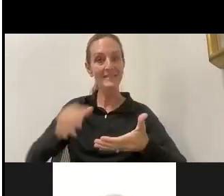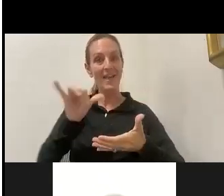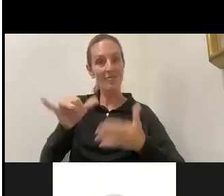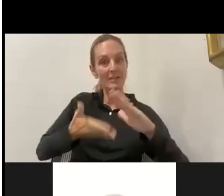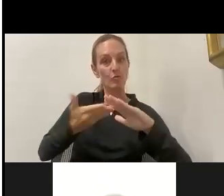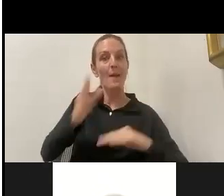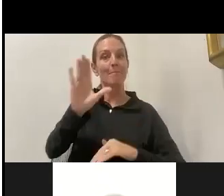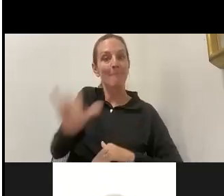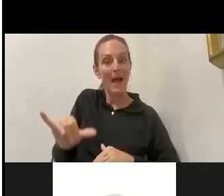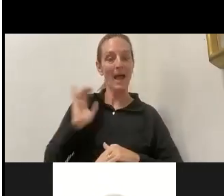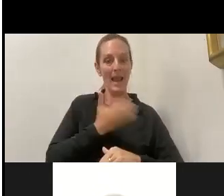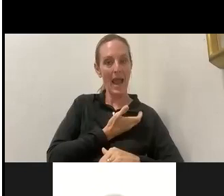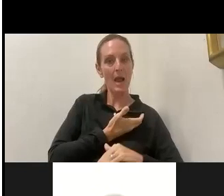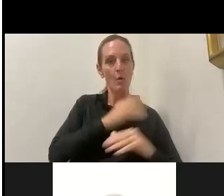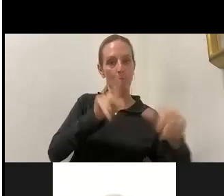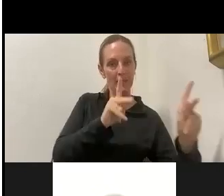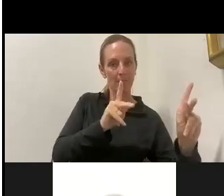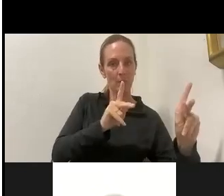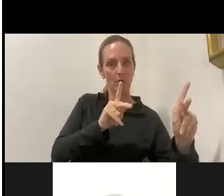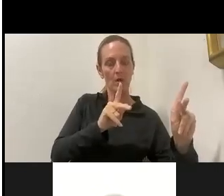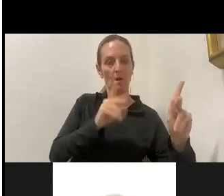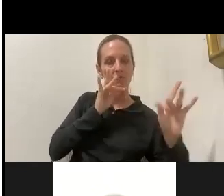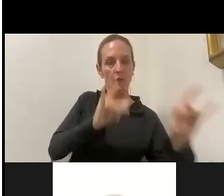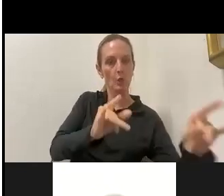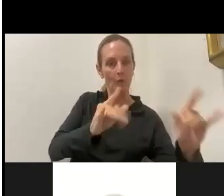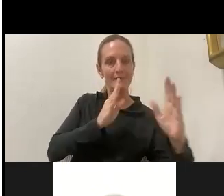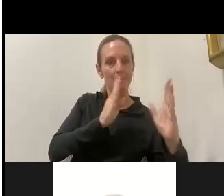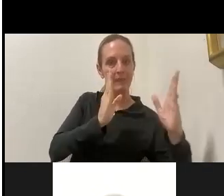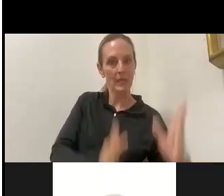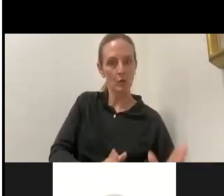our people to want to learn the Haida language. You can sort of see the way you can keep asking